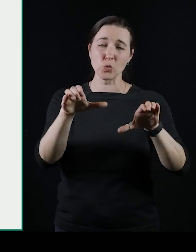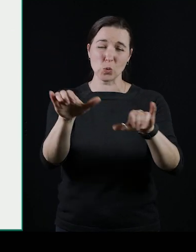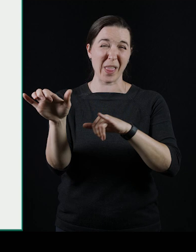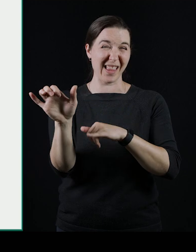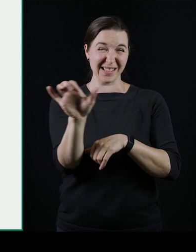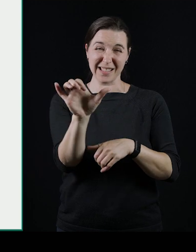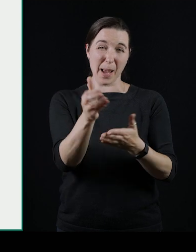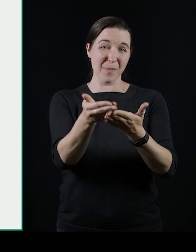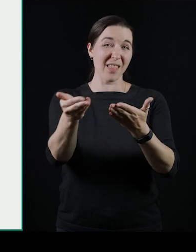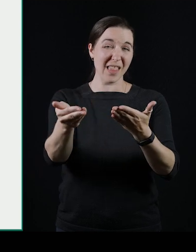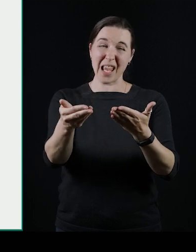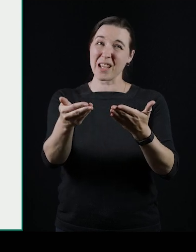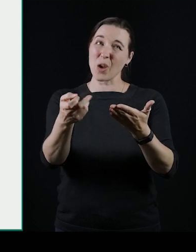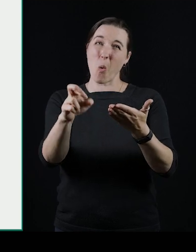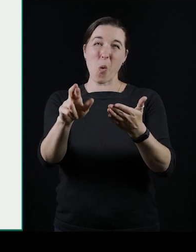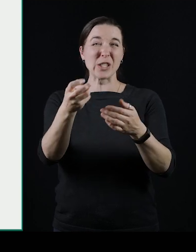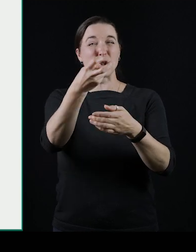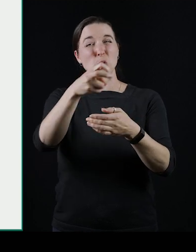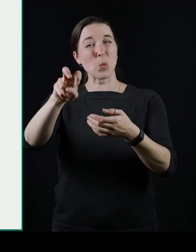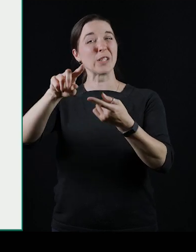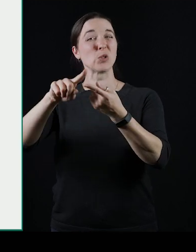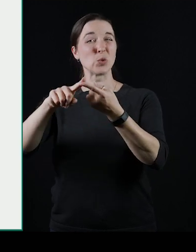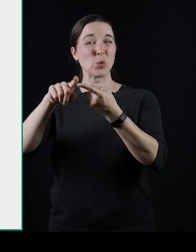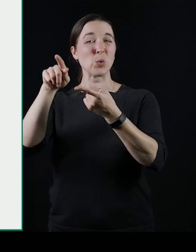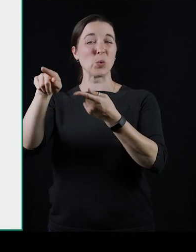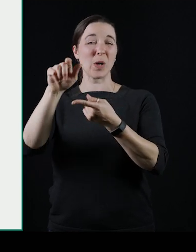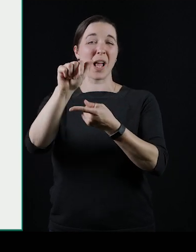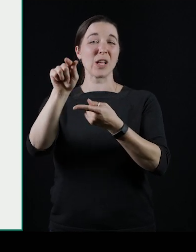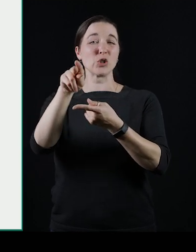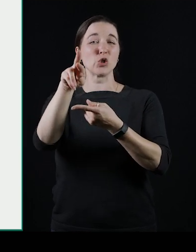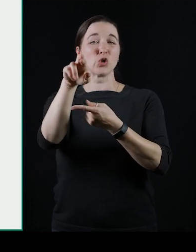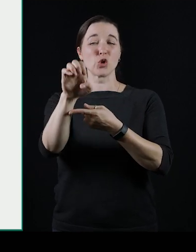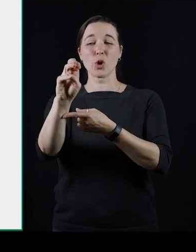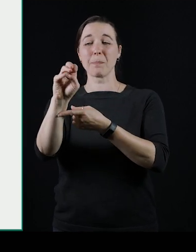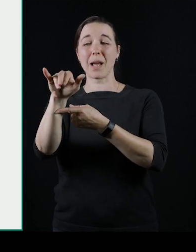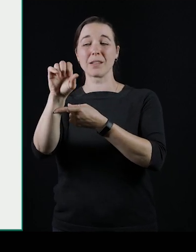to investigate switching to at least Azure MySQL 5.7.